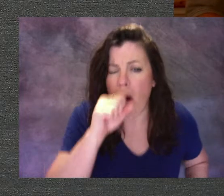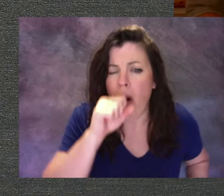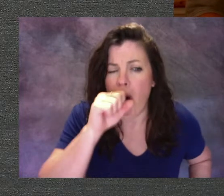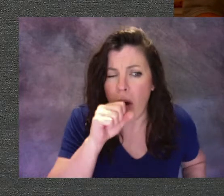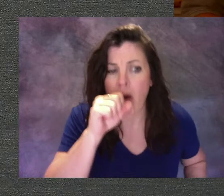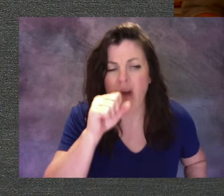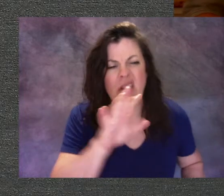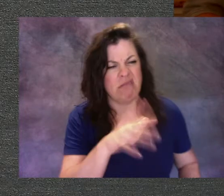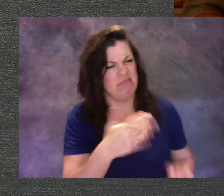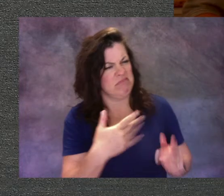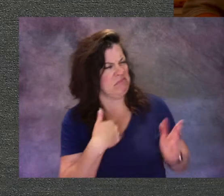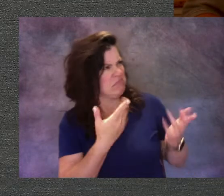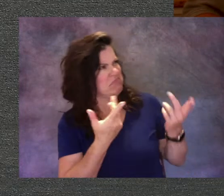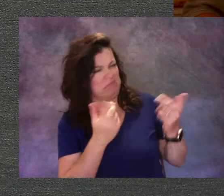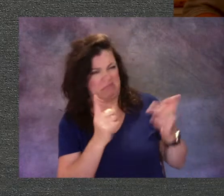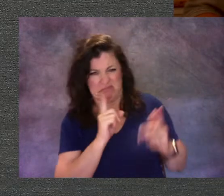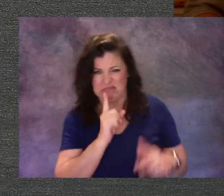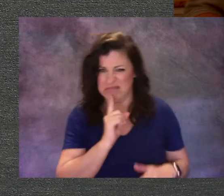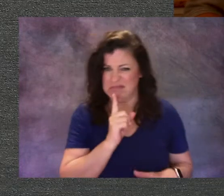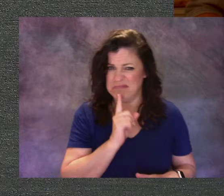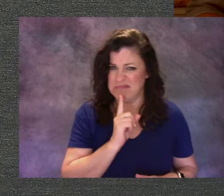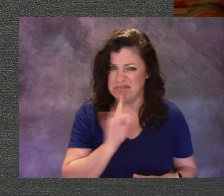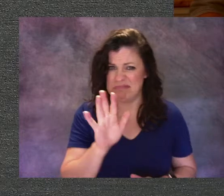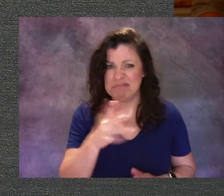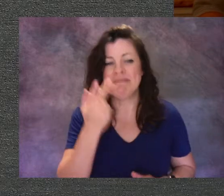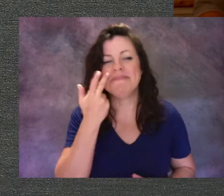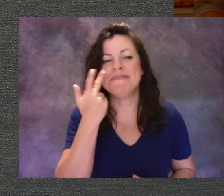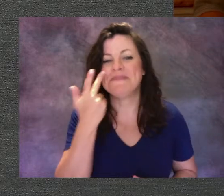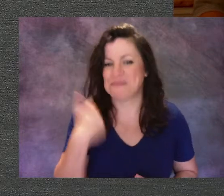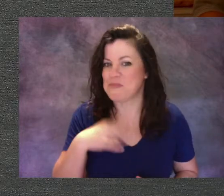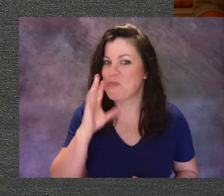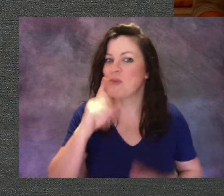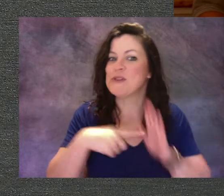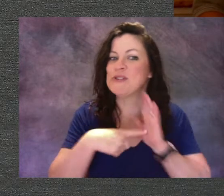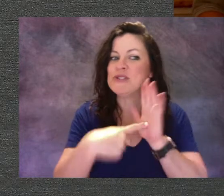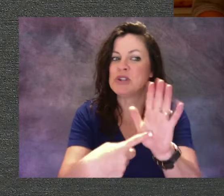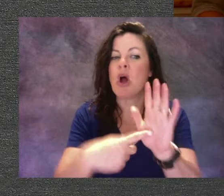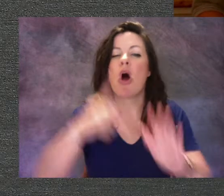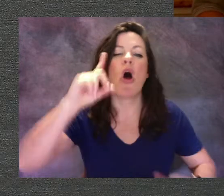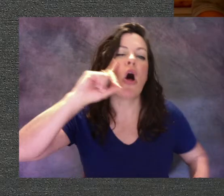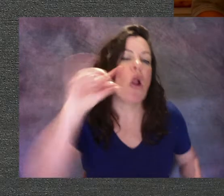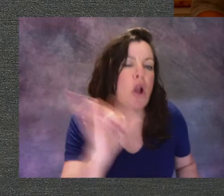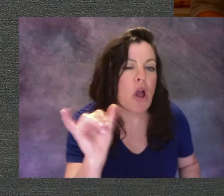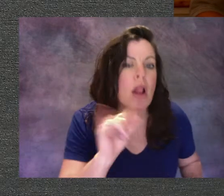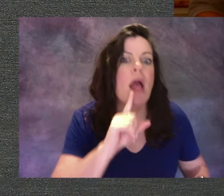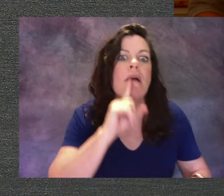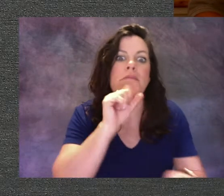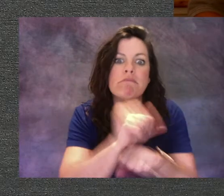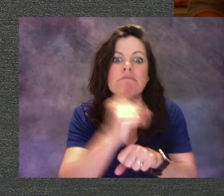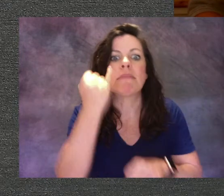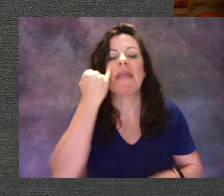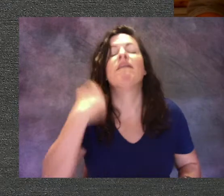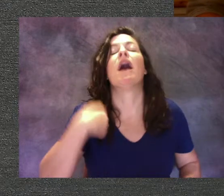How am I gonna show up you what a cough or a sneeze looks like? How the germs look? Hmm.